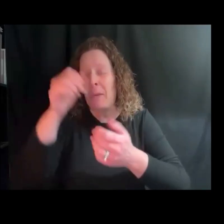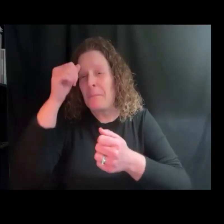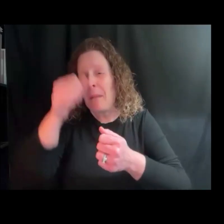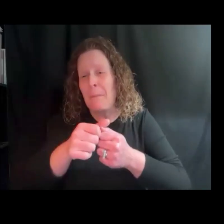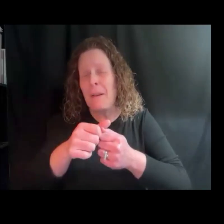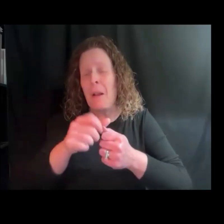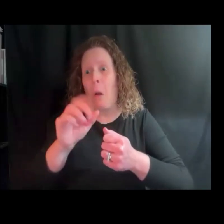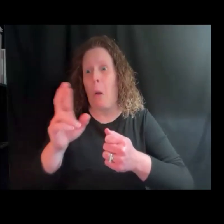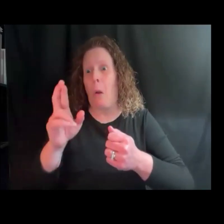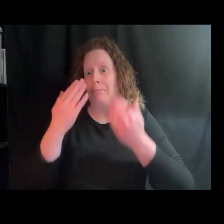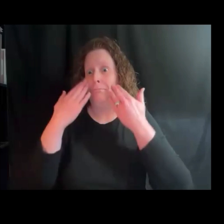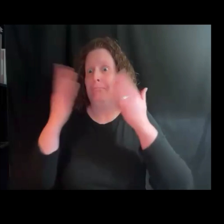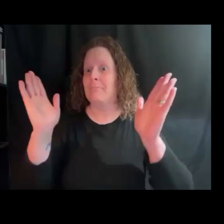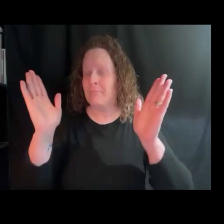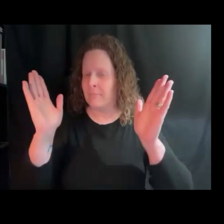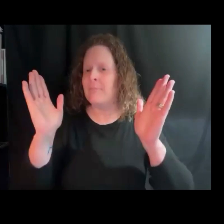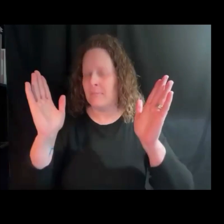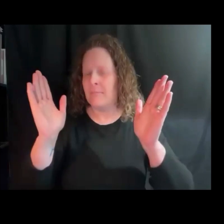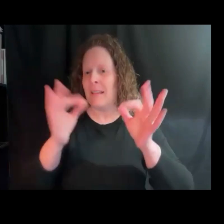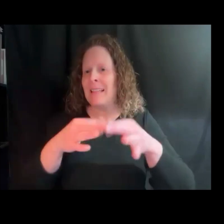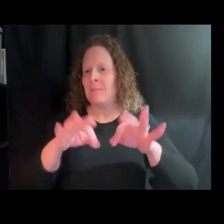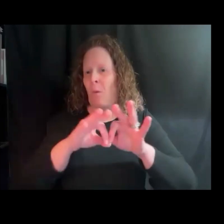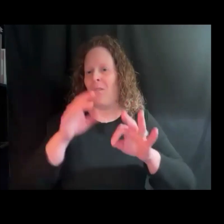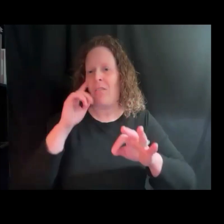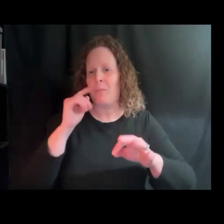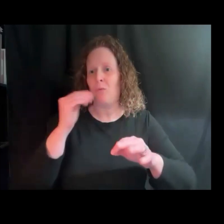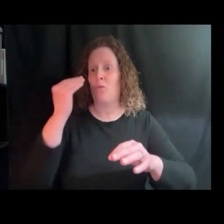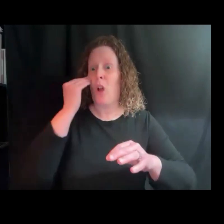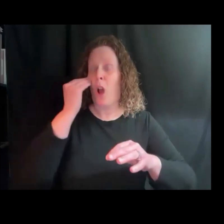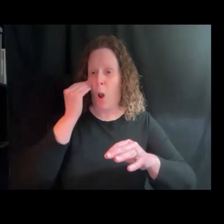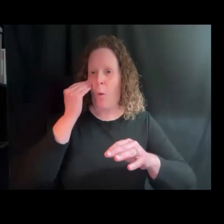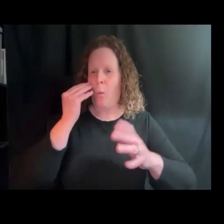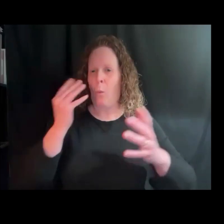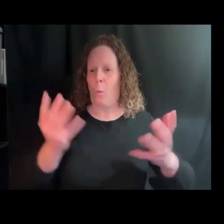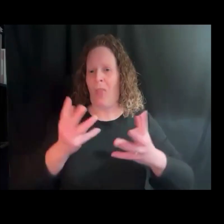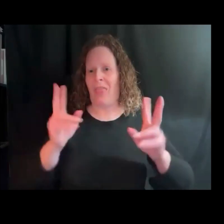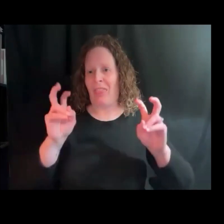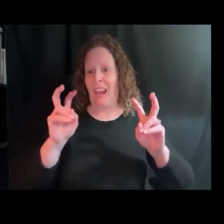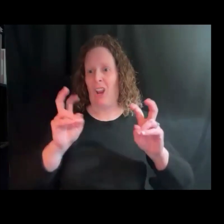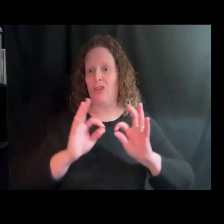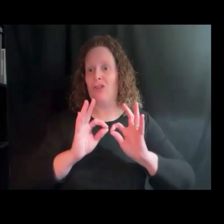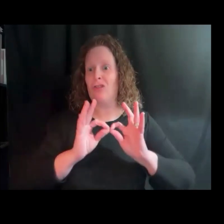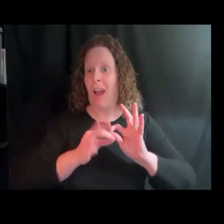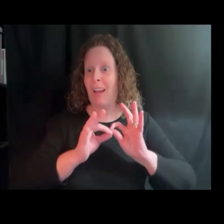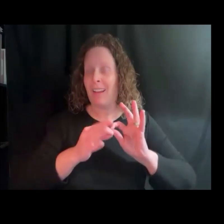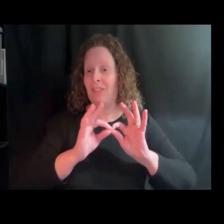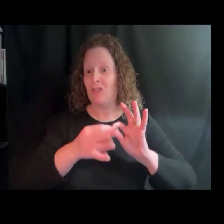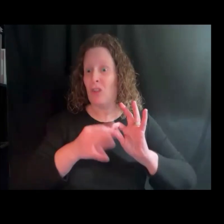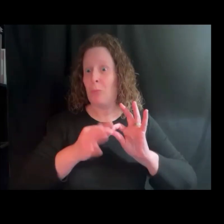vocabulary. Maybe they don't remember it from when they were in school but they need to walk in with as